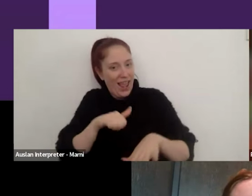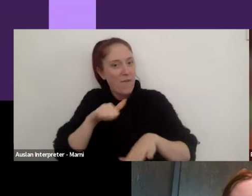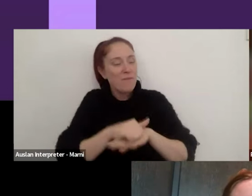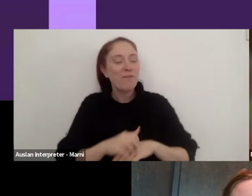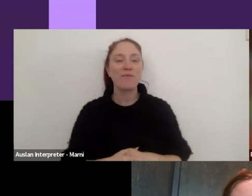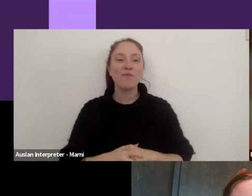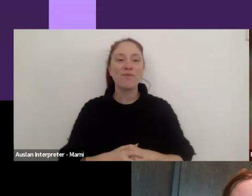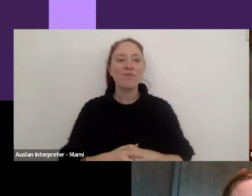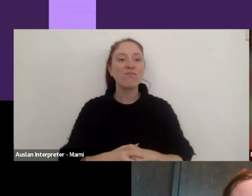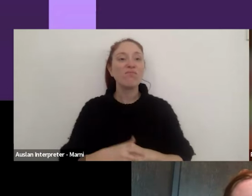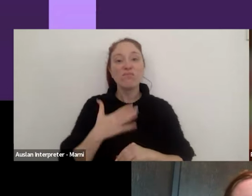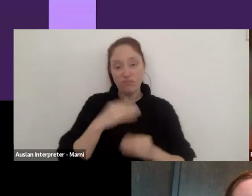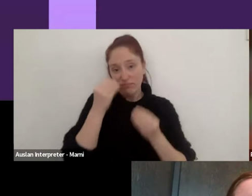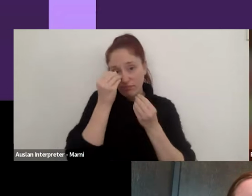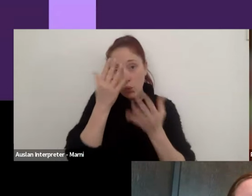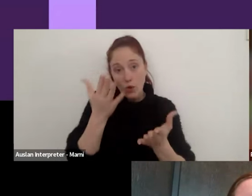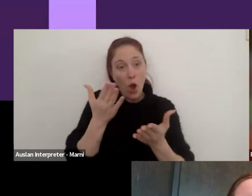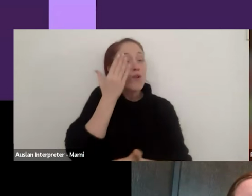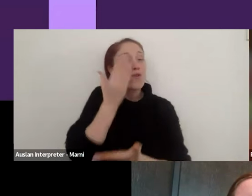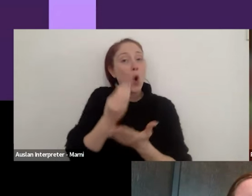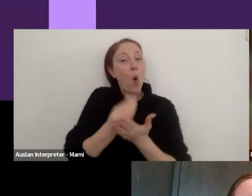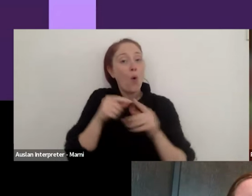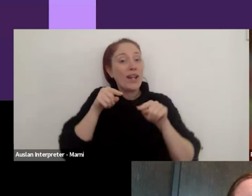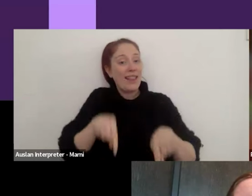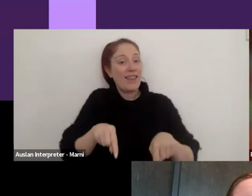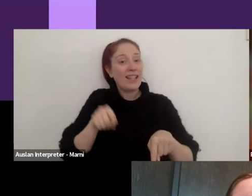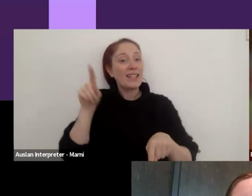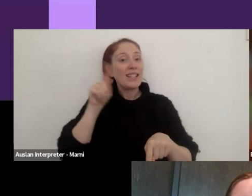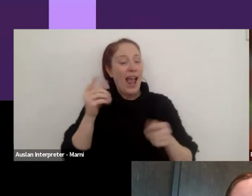this information session today on the lands of the Gadigal people of the Eora nation